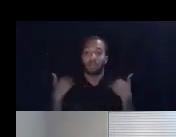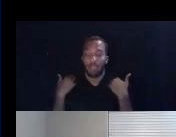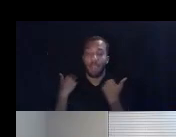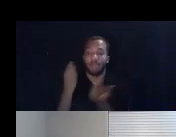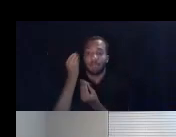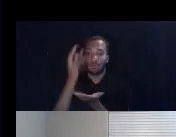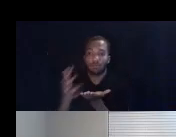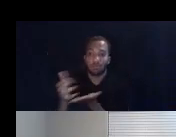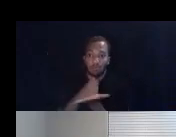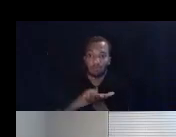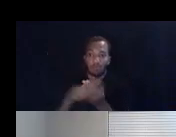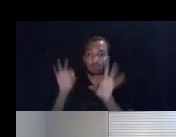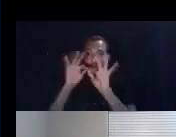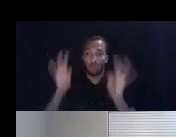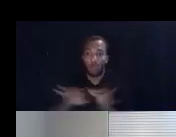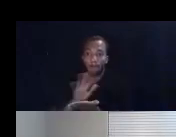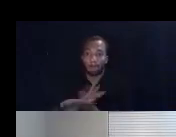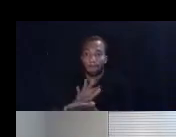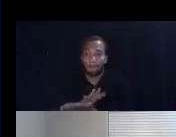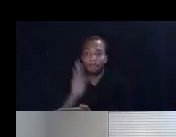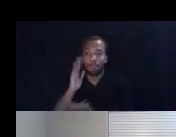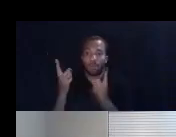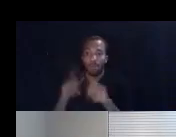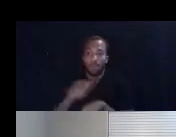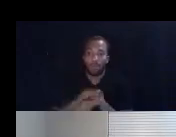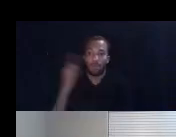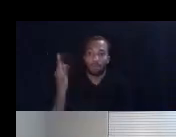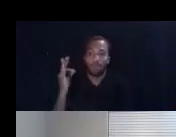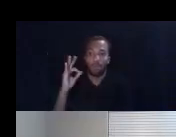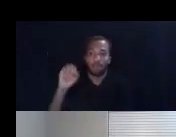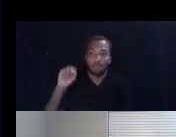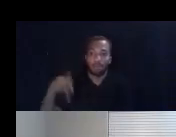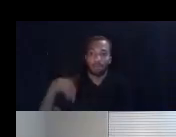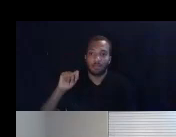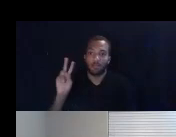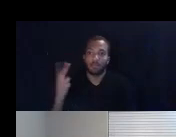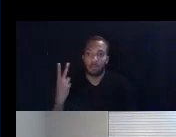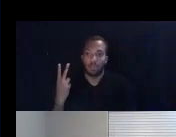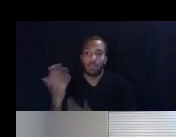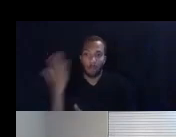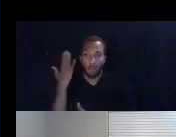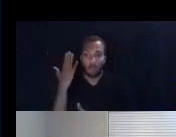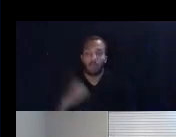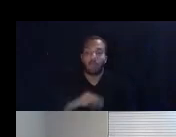that will be taking place on Friday, September 2nd in the morning. And all of that information we always share